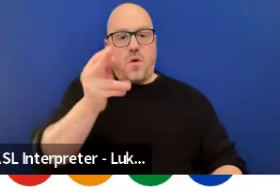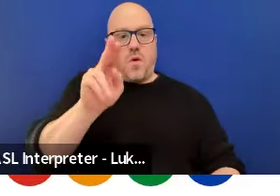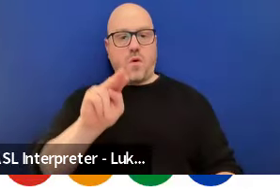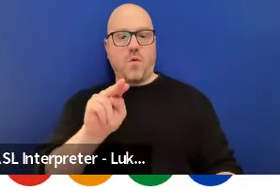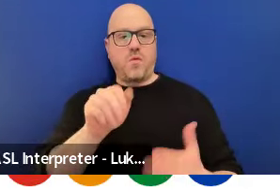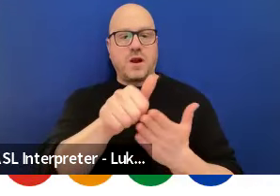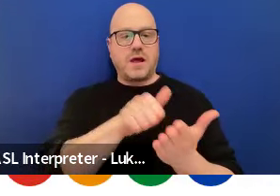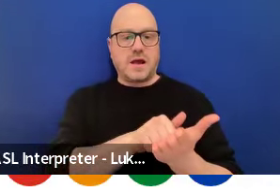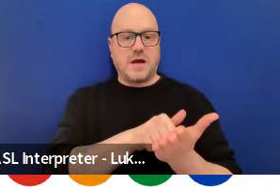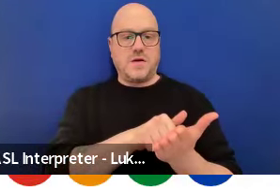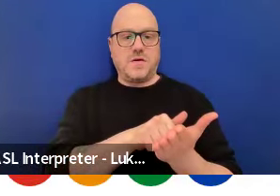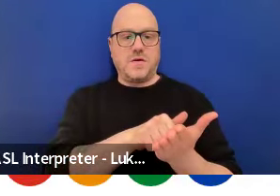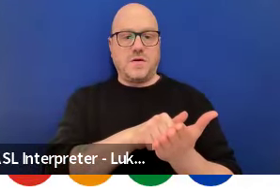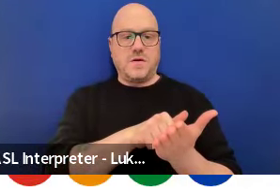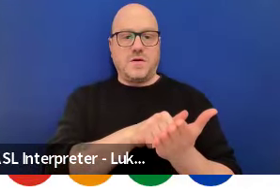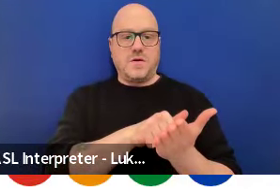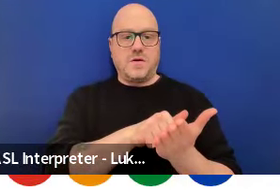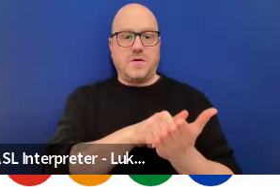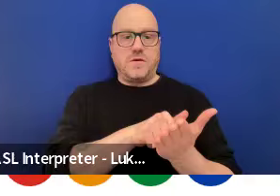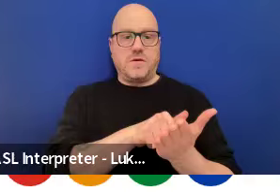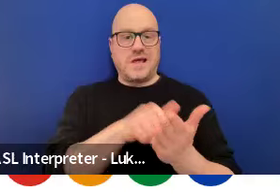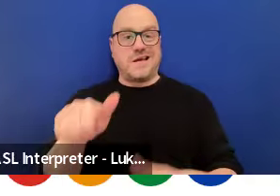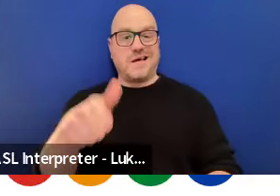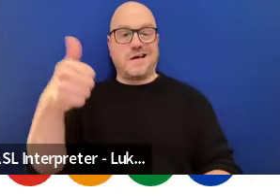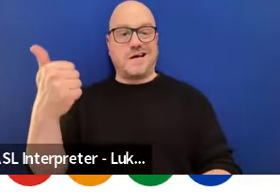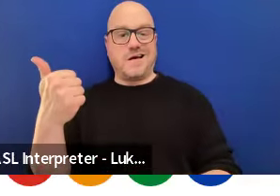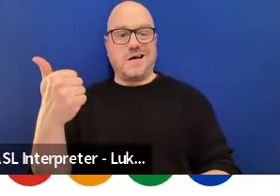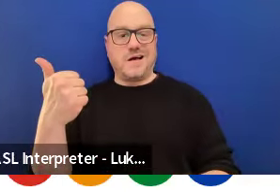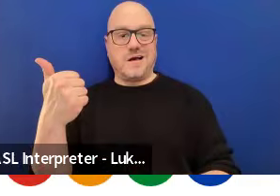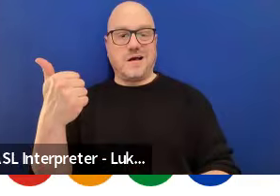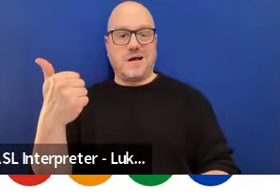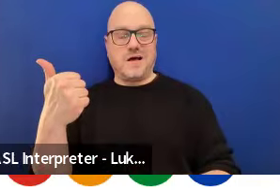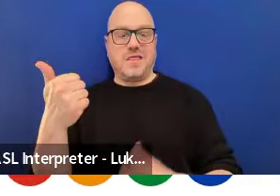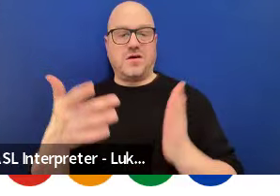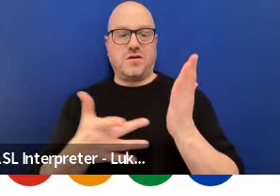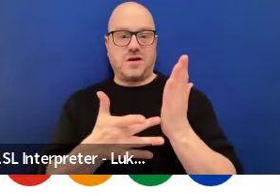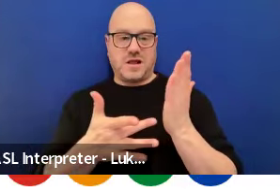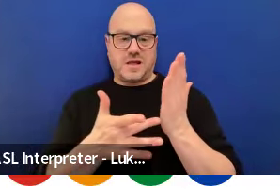IT WOULDN'T DRAWDOWN FROM YOUR IT WENT DRAW DRAWN FROM YOUR